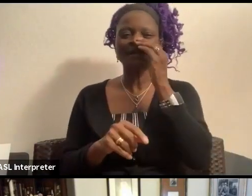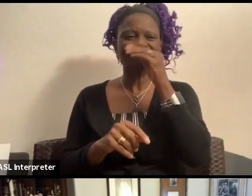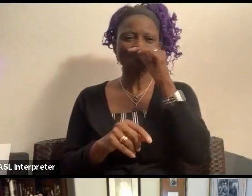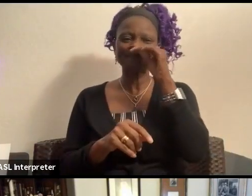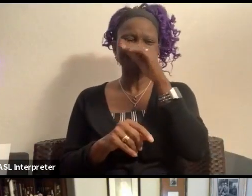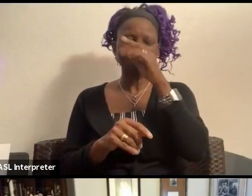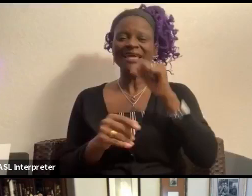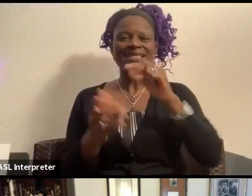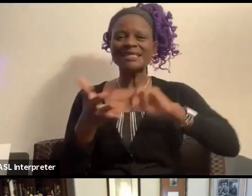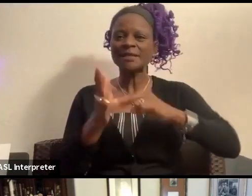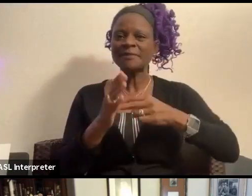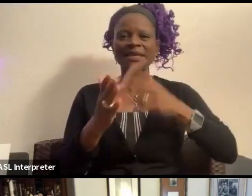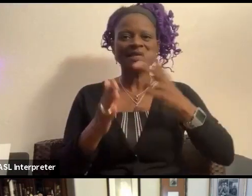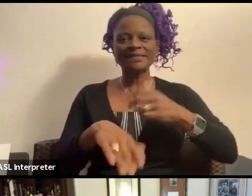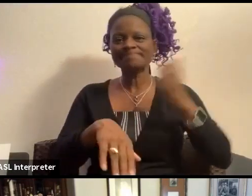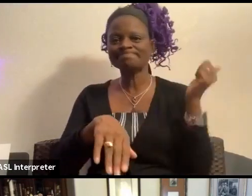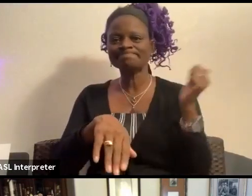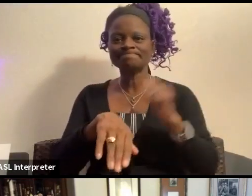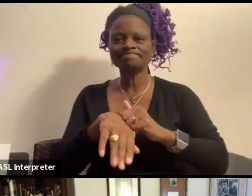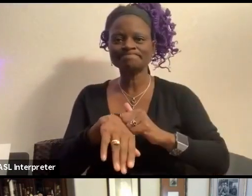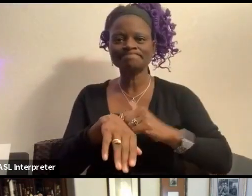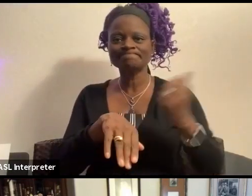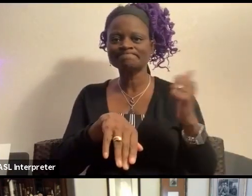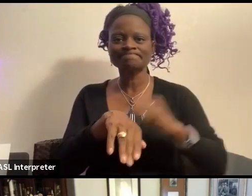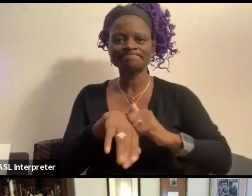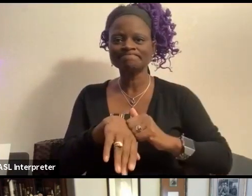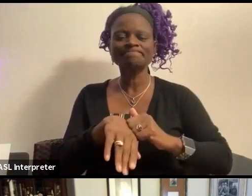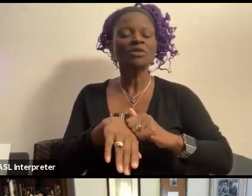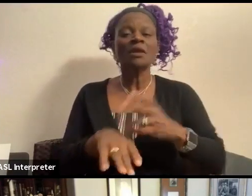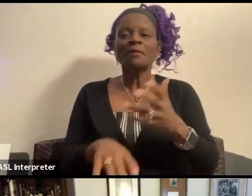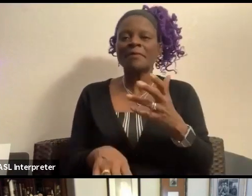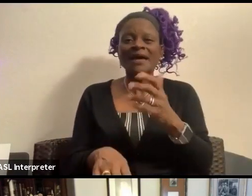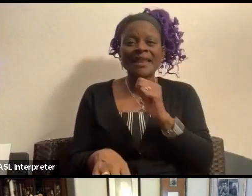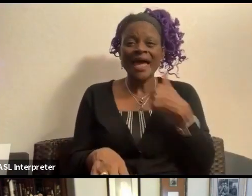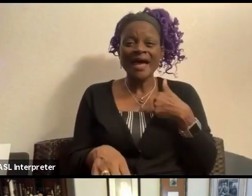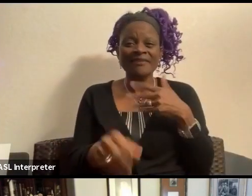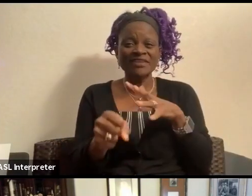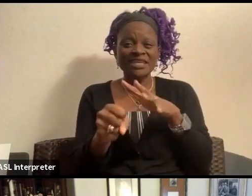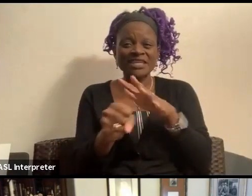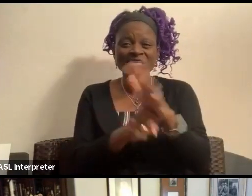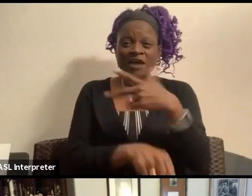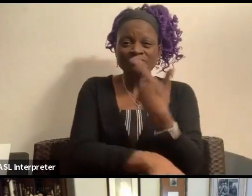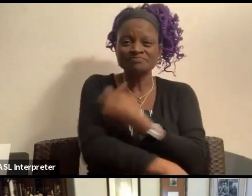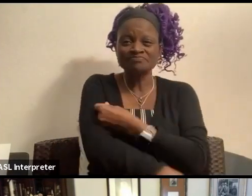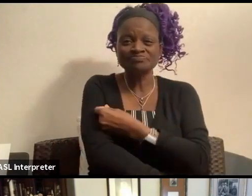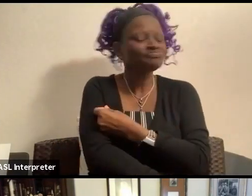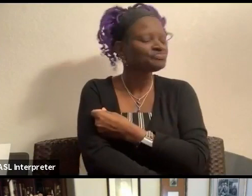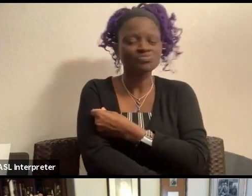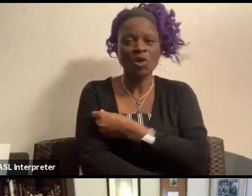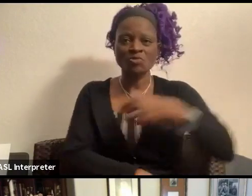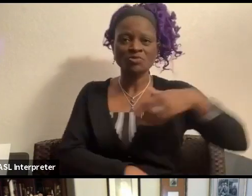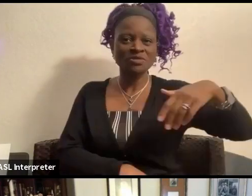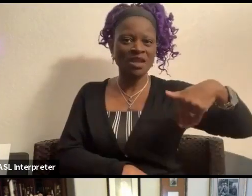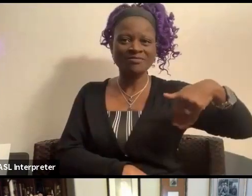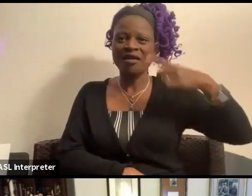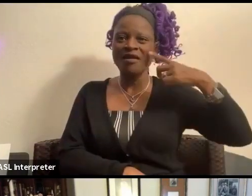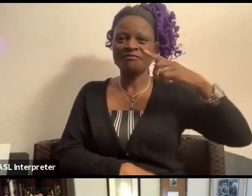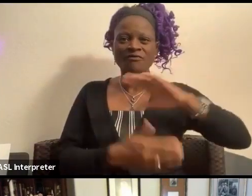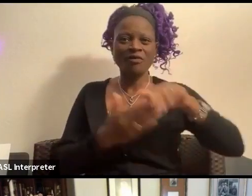plans yet so we don't have sufficient vaccines to vaccinate all of our teachers. We don't have the transmission rates that would allow us to safely reopen schools.